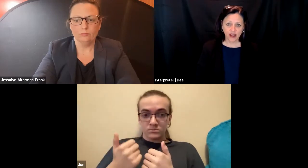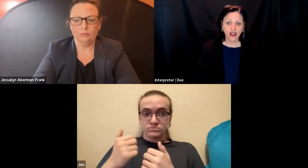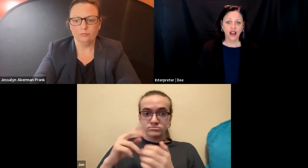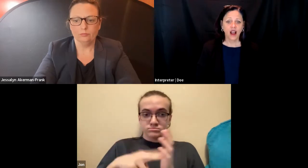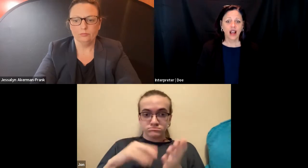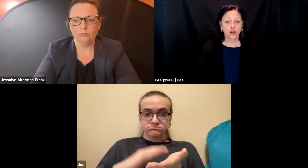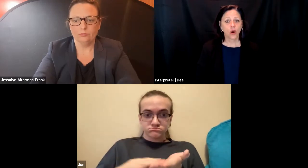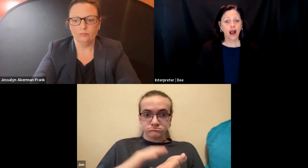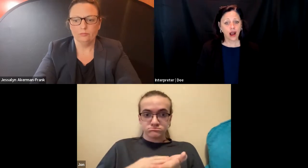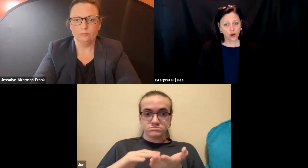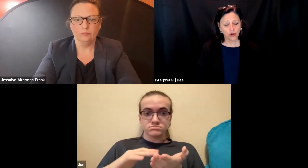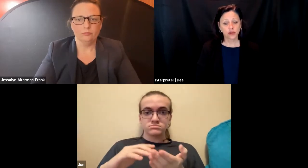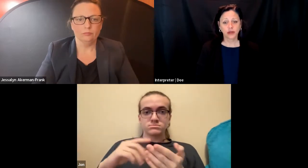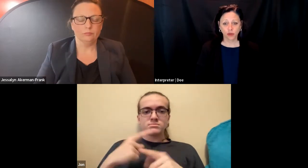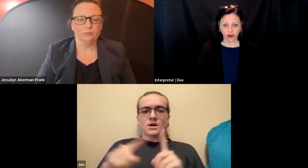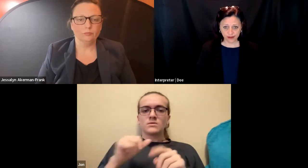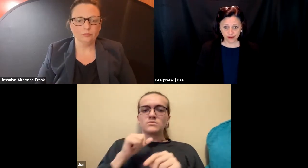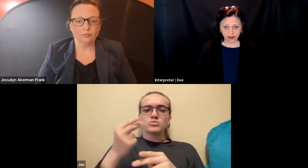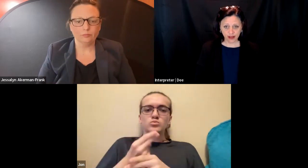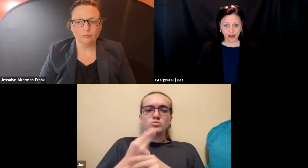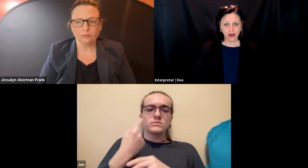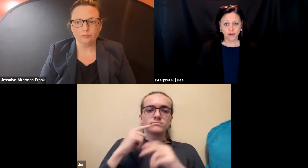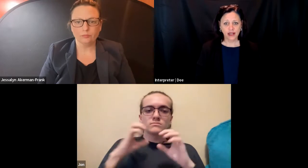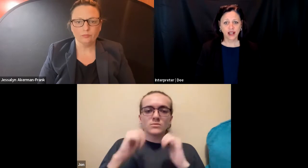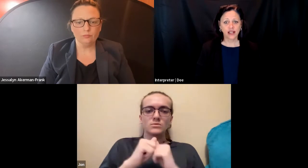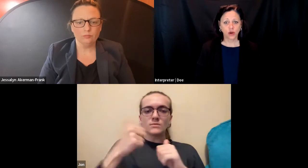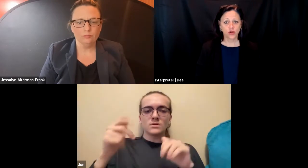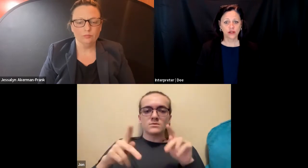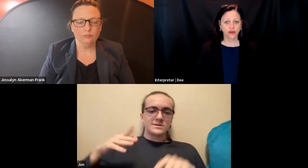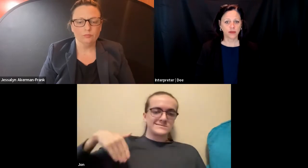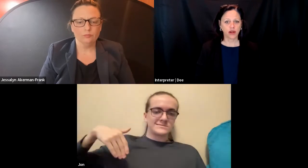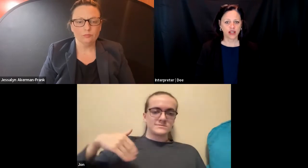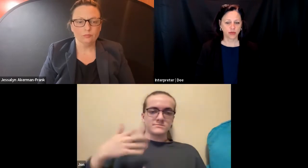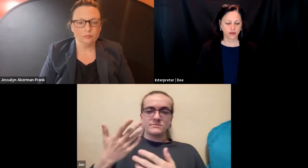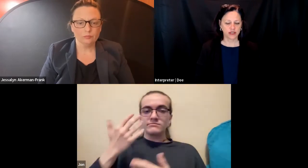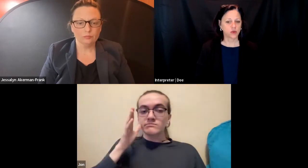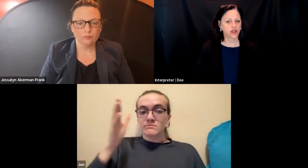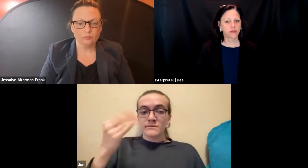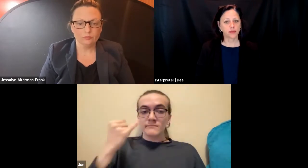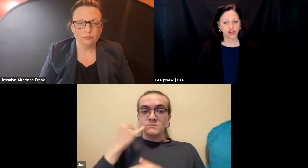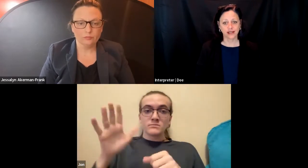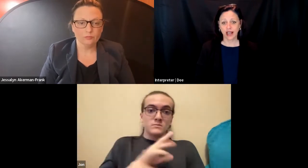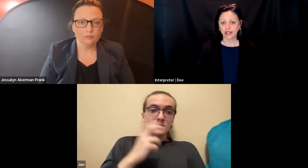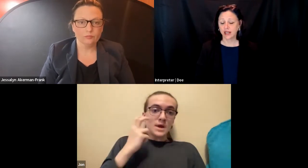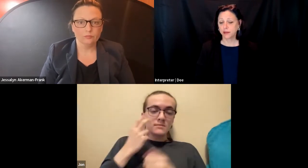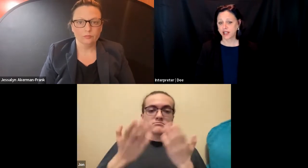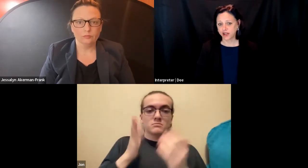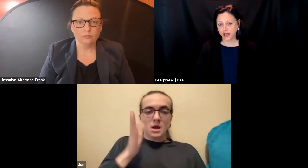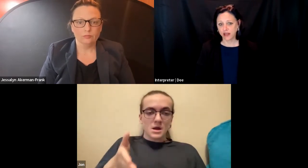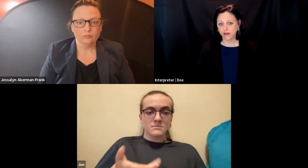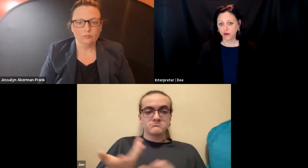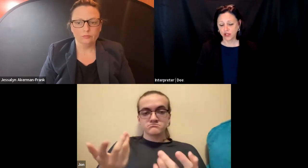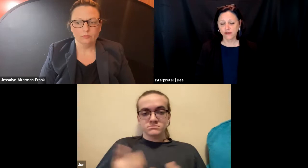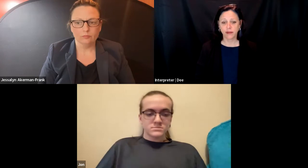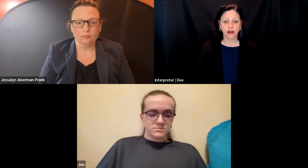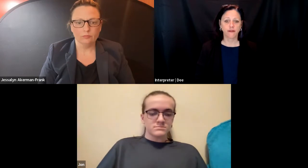Text messages, email as well to communicate.